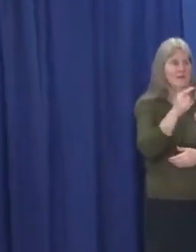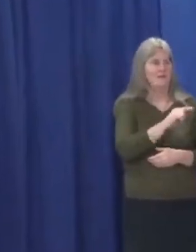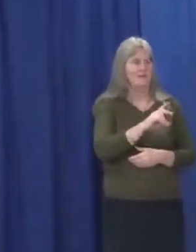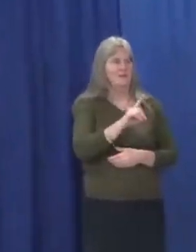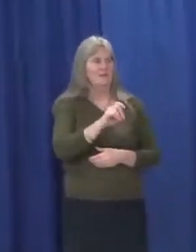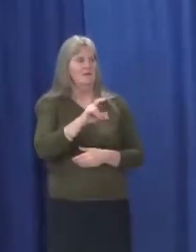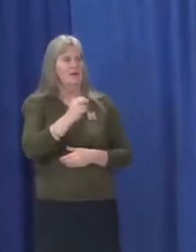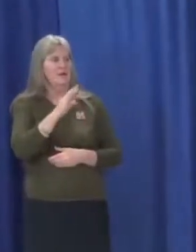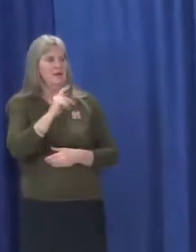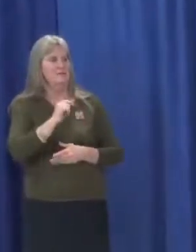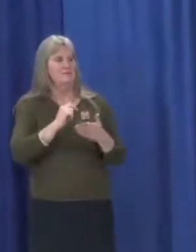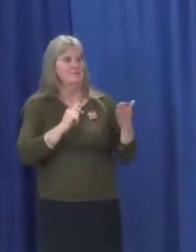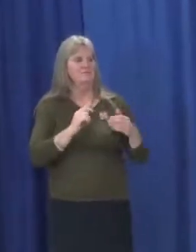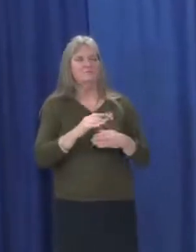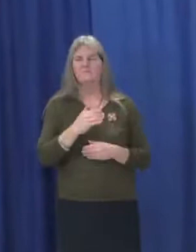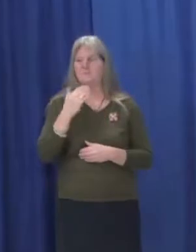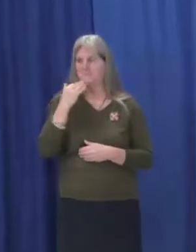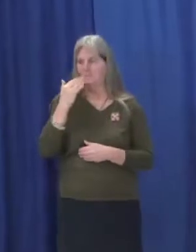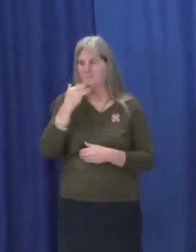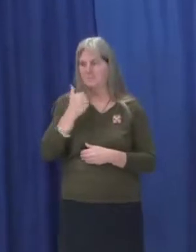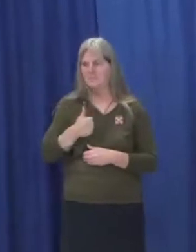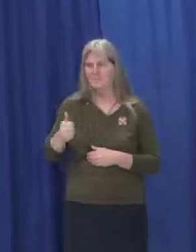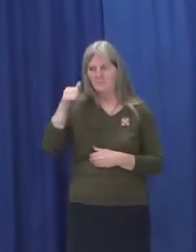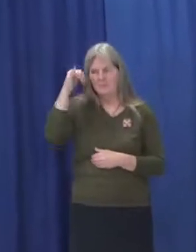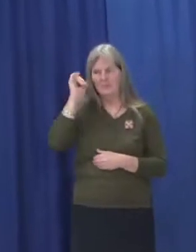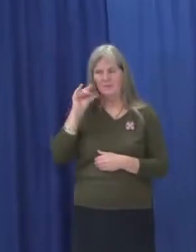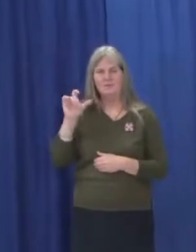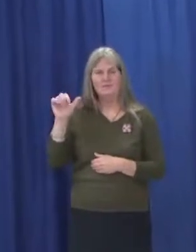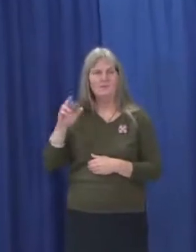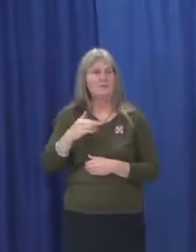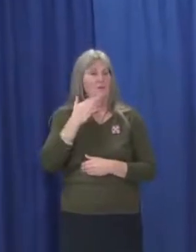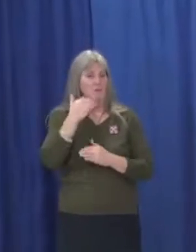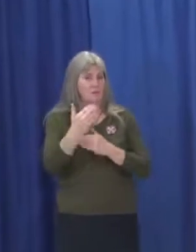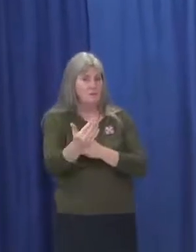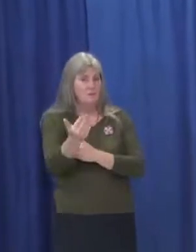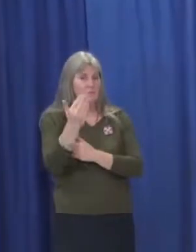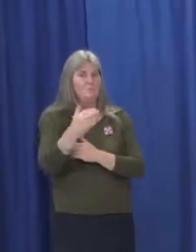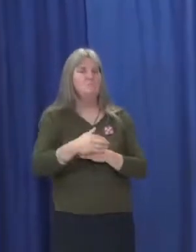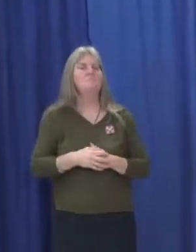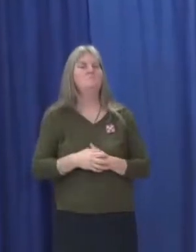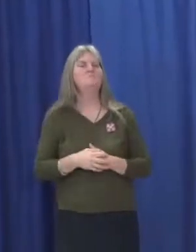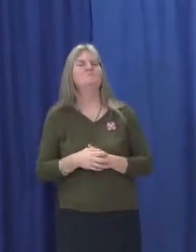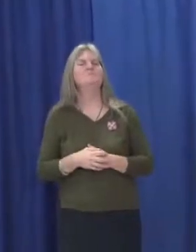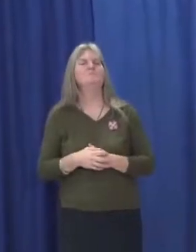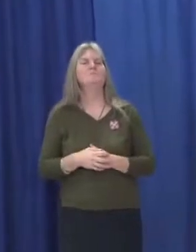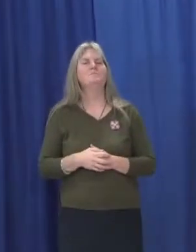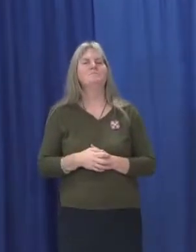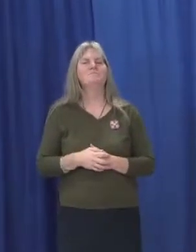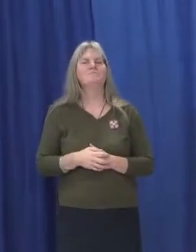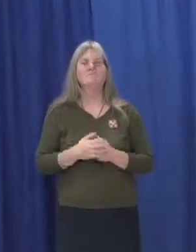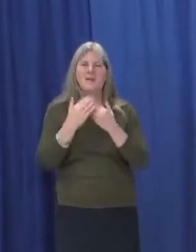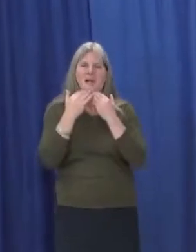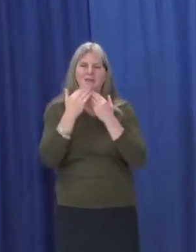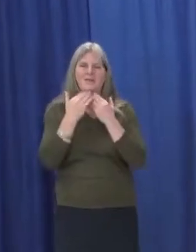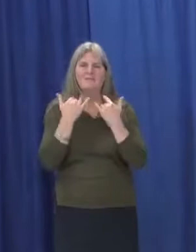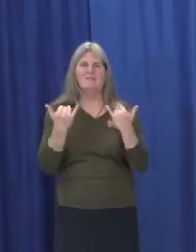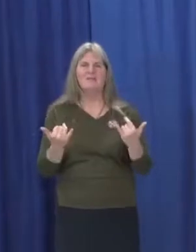Doctor Elliott? Thank you premier silver. Good morning. I'm grateful to speak from the